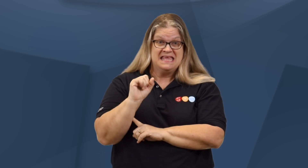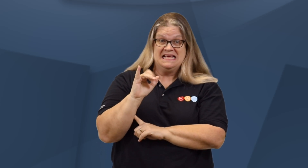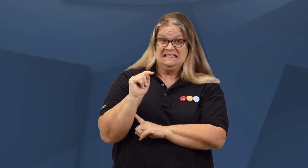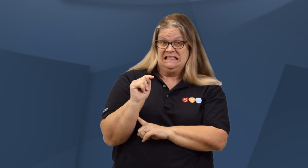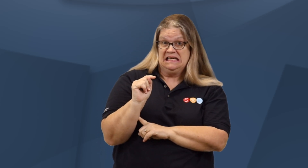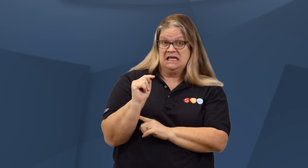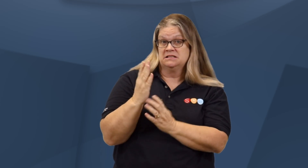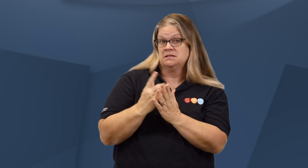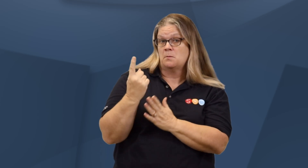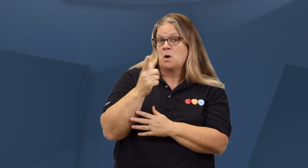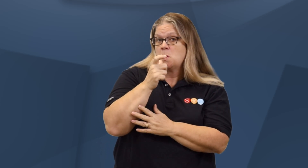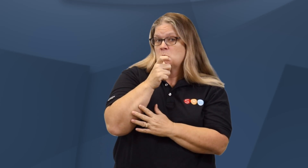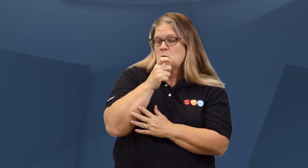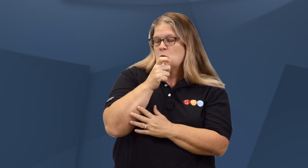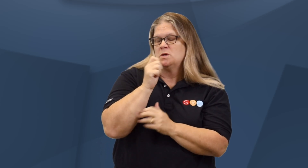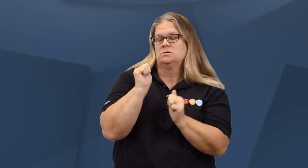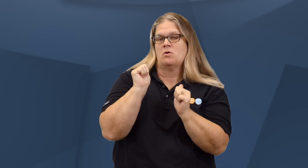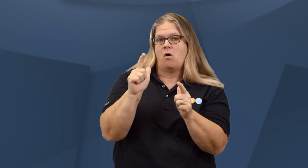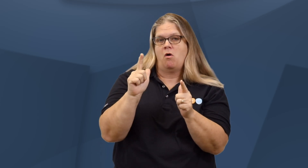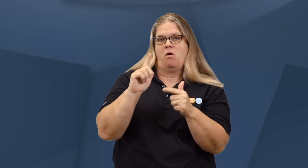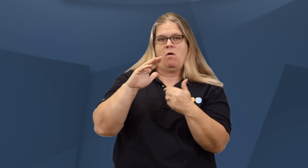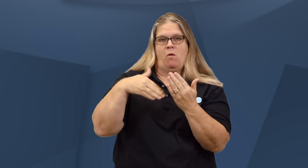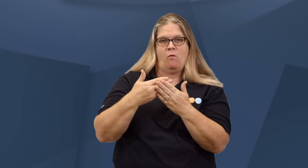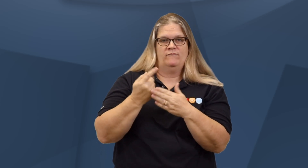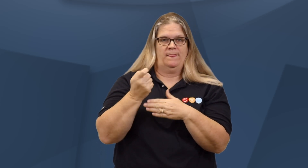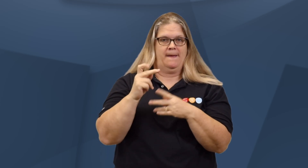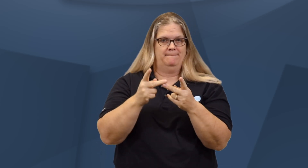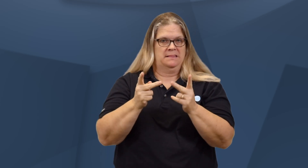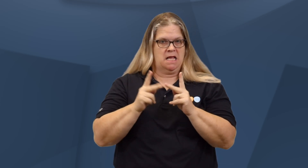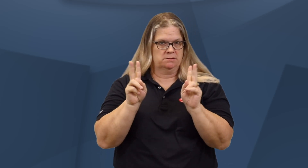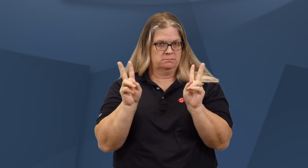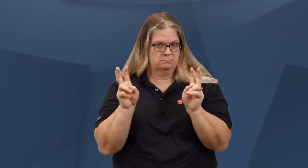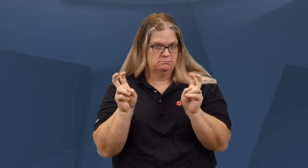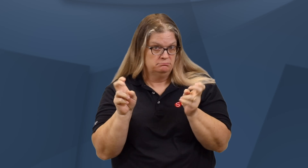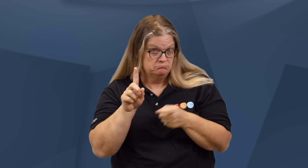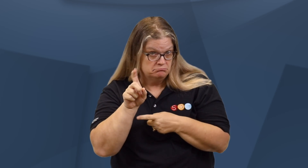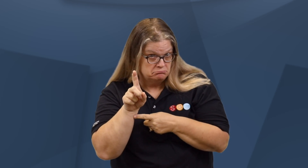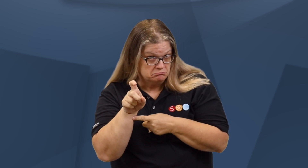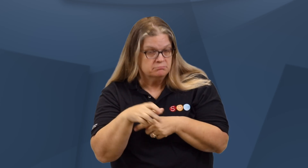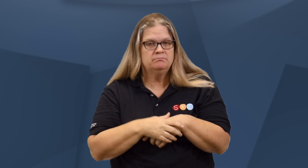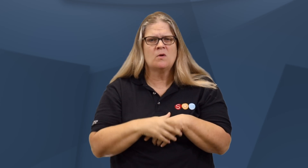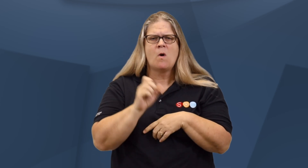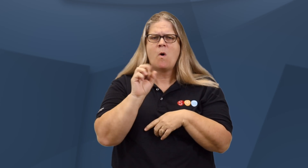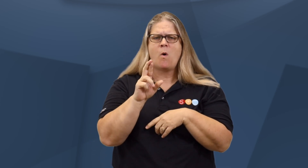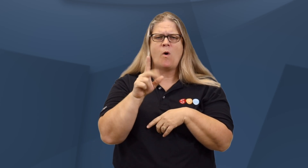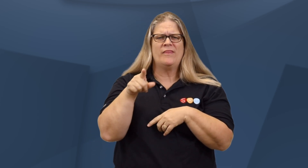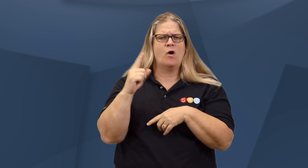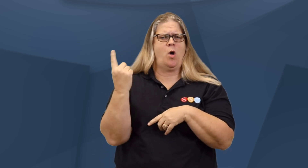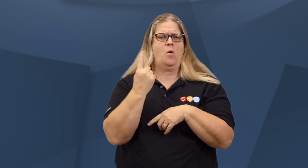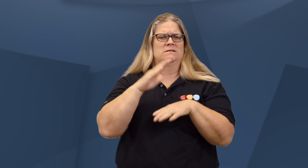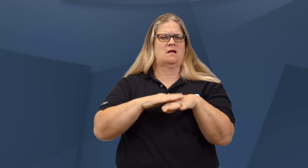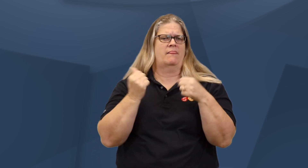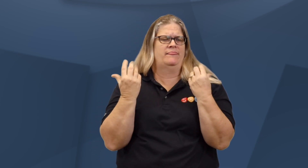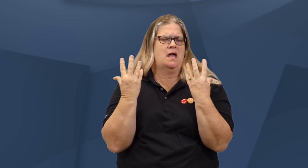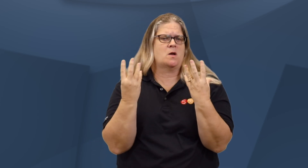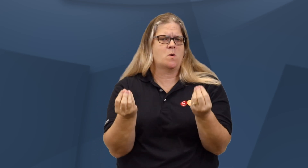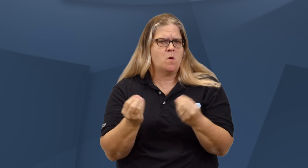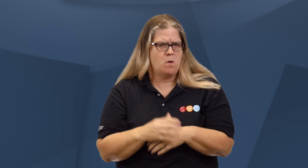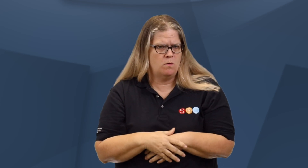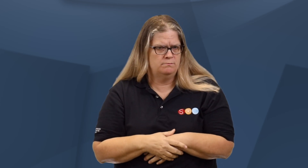Is it someone who is all over the place, or they're always on the go?